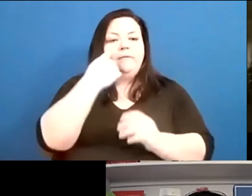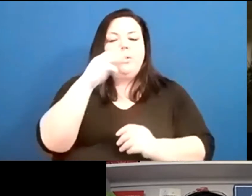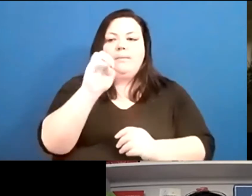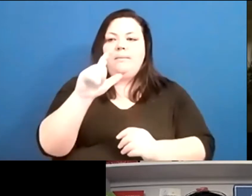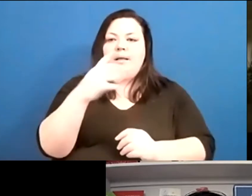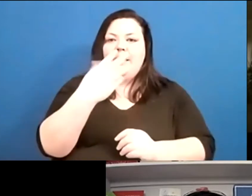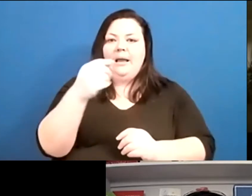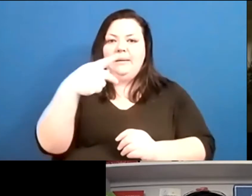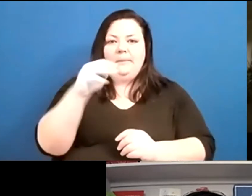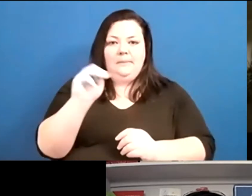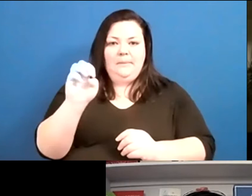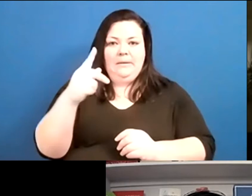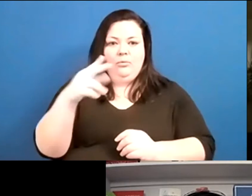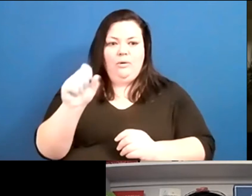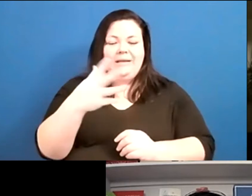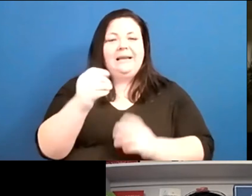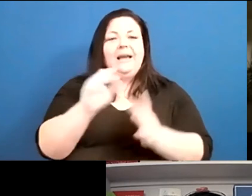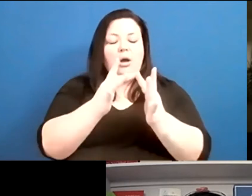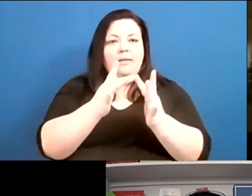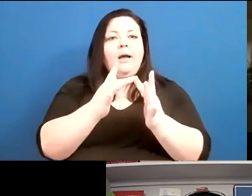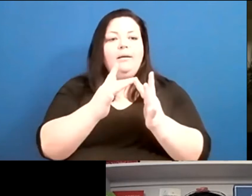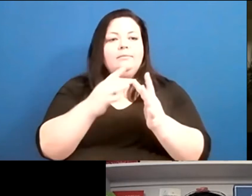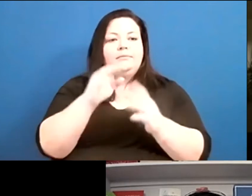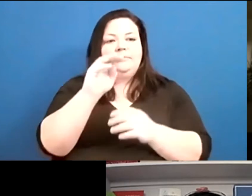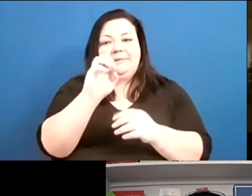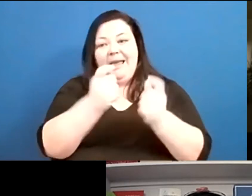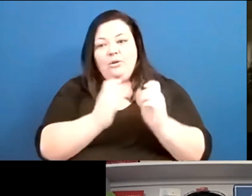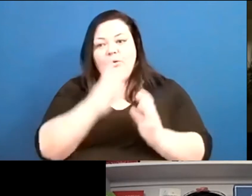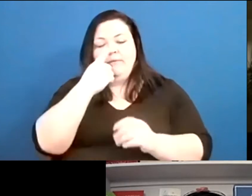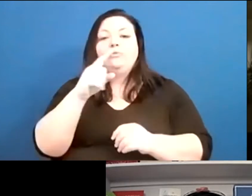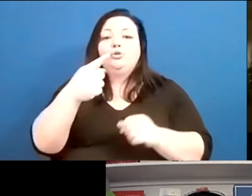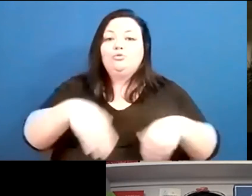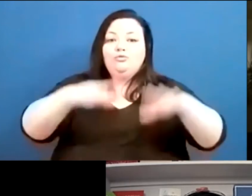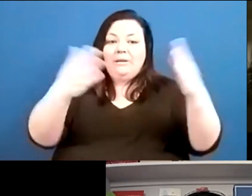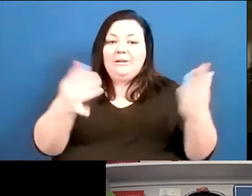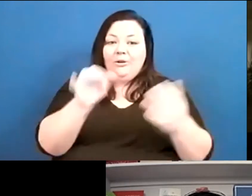for the Michigan Quarterly Review. She was raised in Arkansas, but now resides in the Midwest